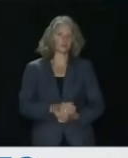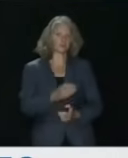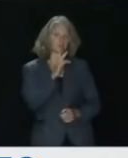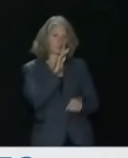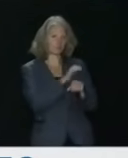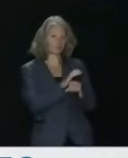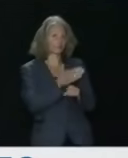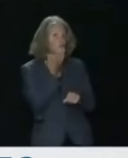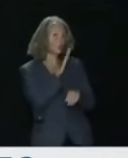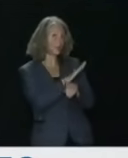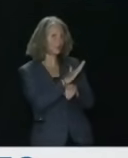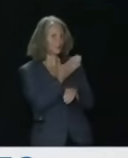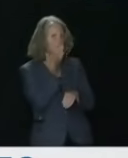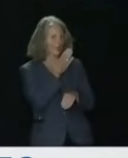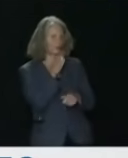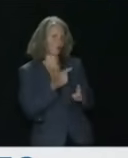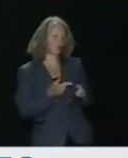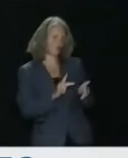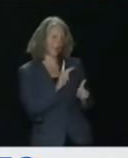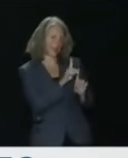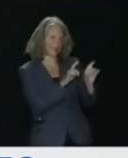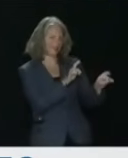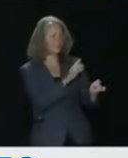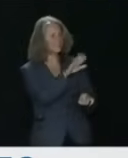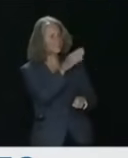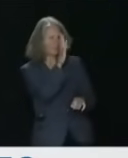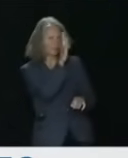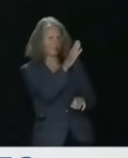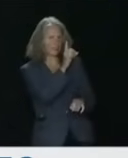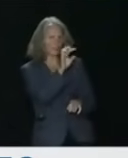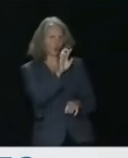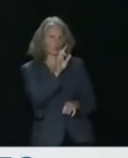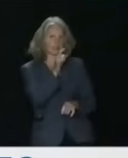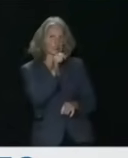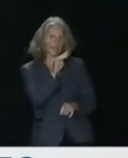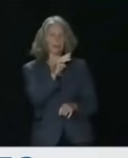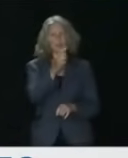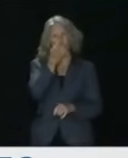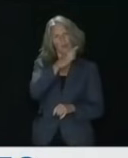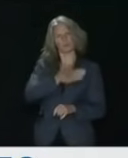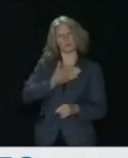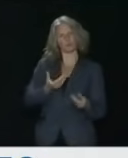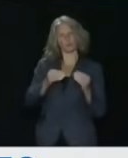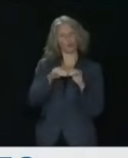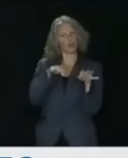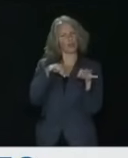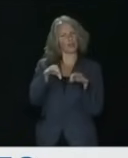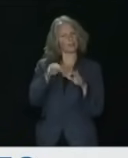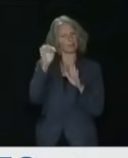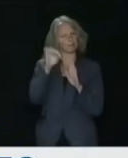PLEASE GO AHEAD. Reporter: GOOD AFTERNOON,